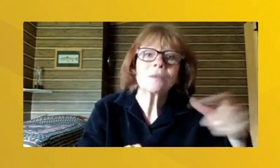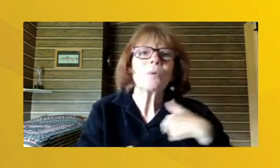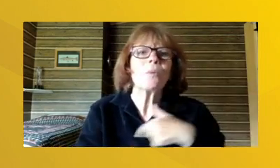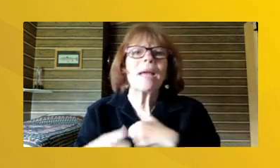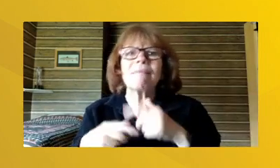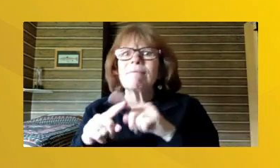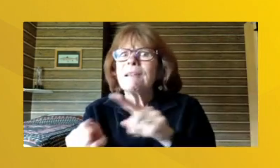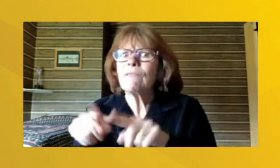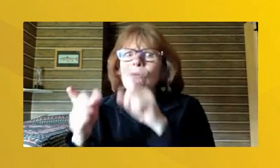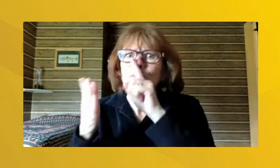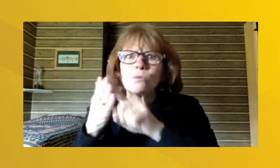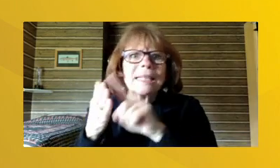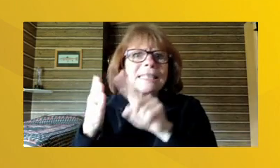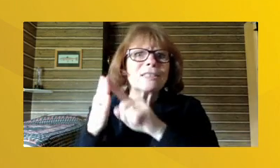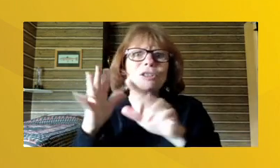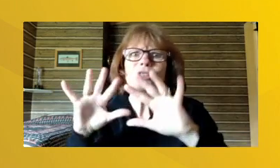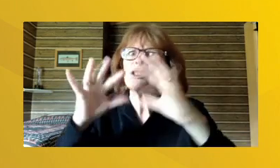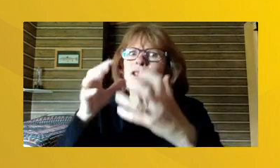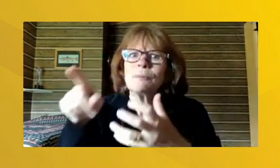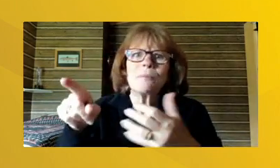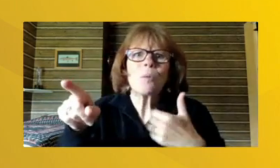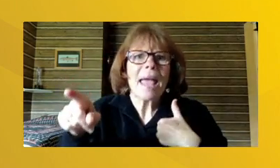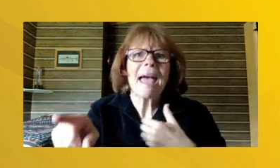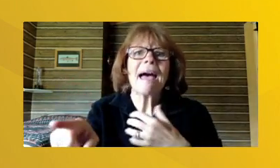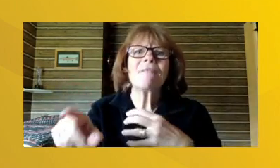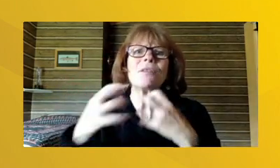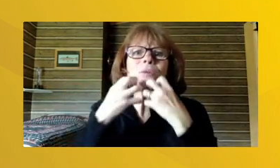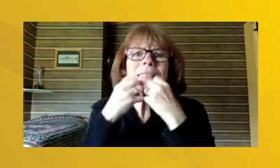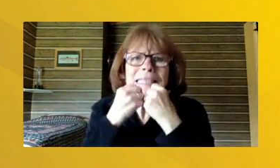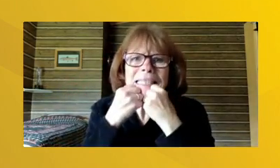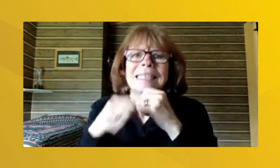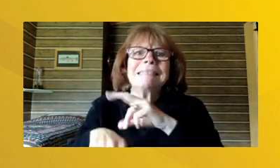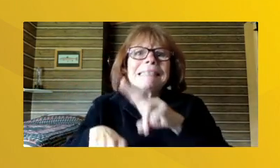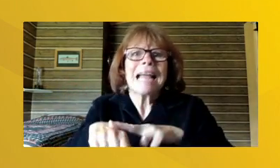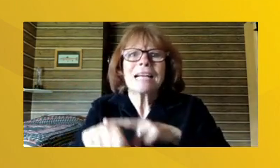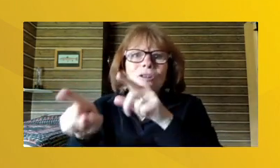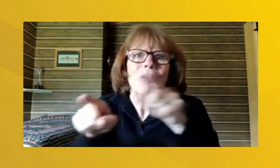And because these national treasures belong to all of us, were entirely free.